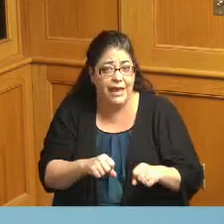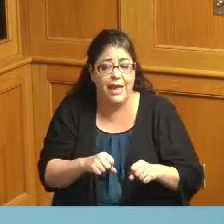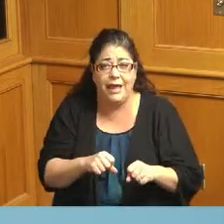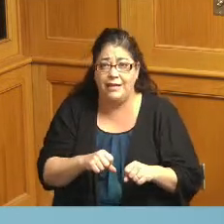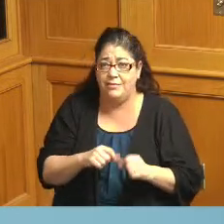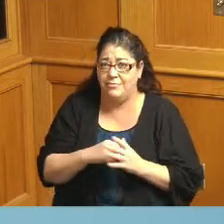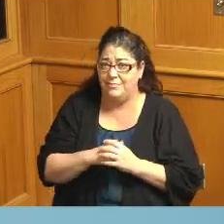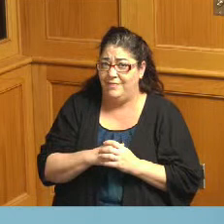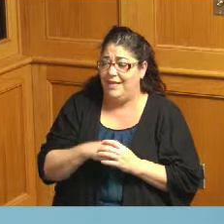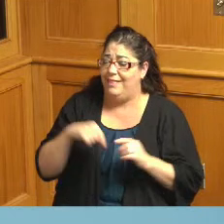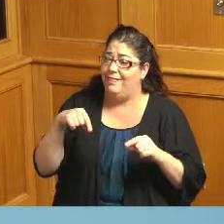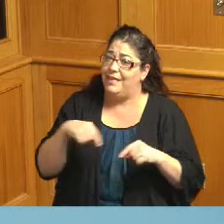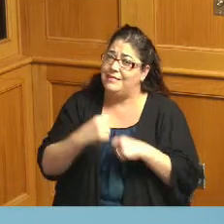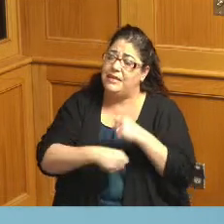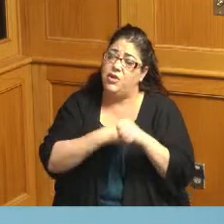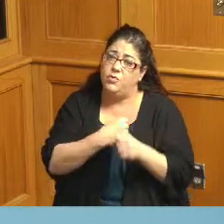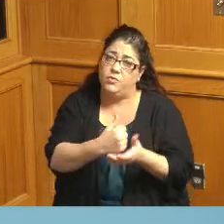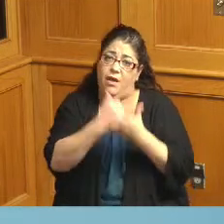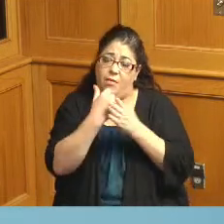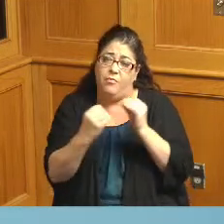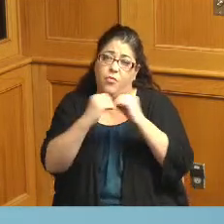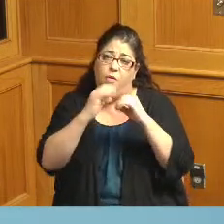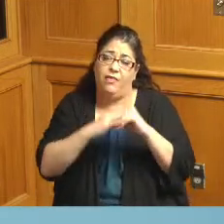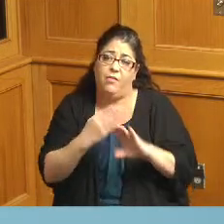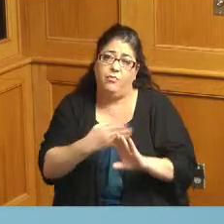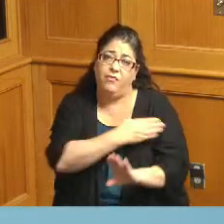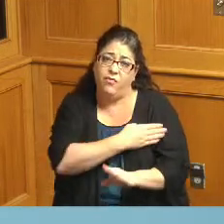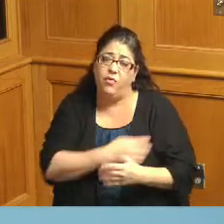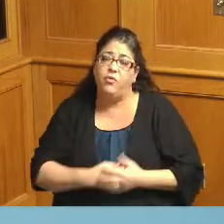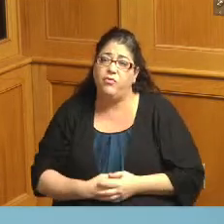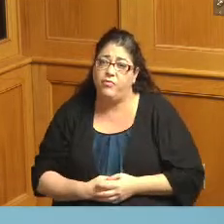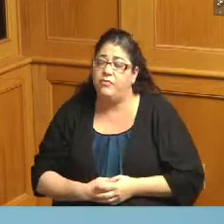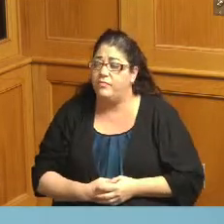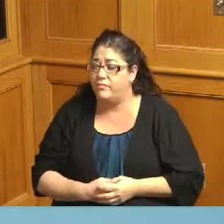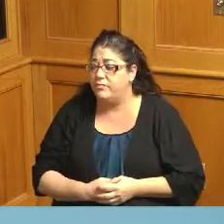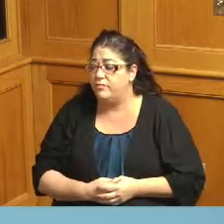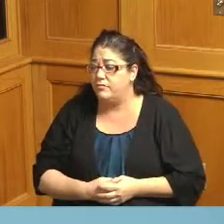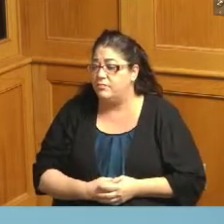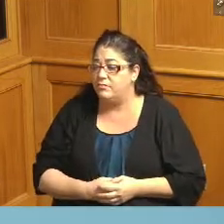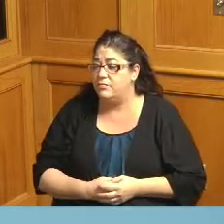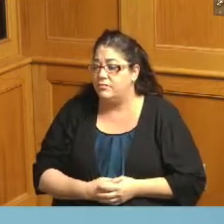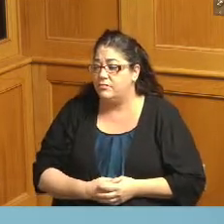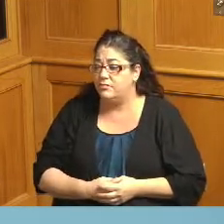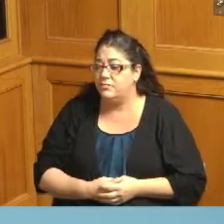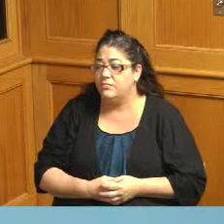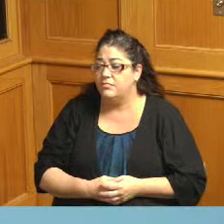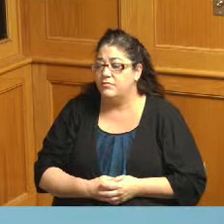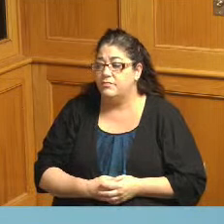than the usual this is the year a couple of other ongoing challenges is like I mentioned we are